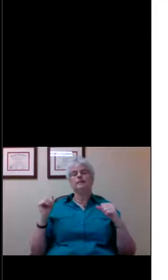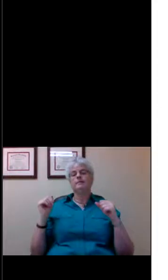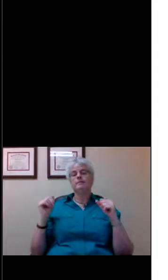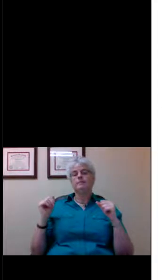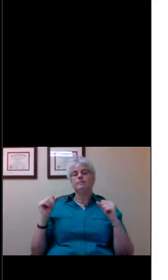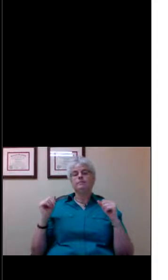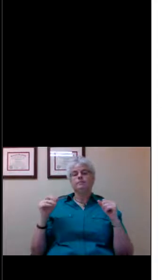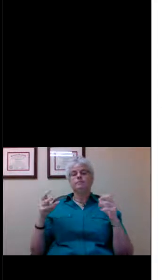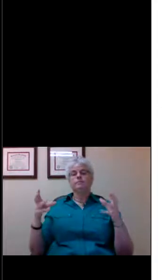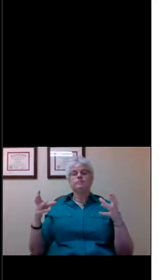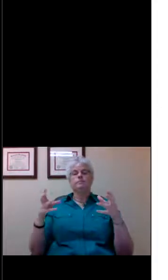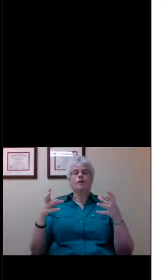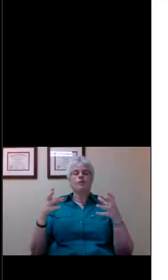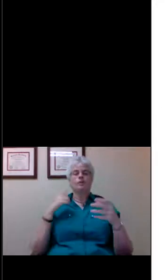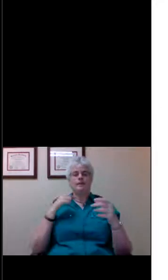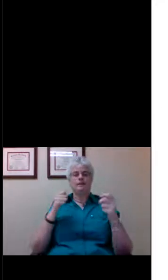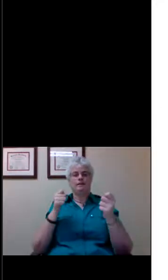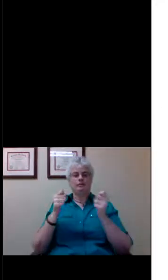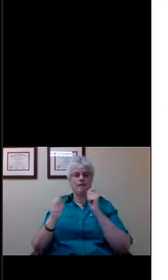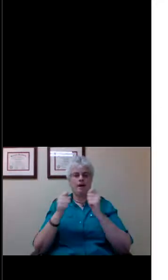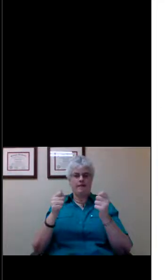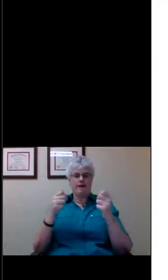communicate the same way, can't express themselves like a senior in high school.